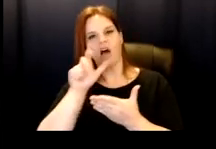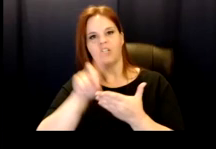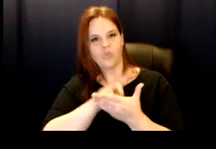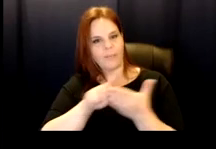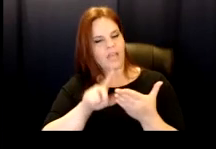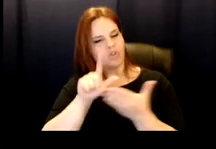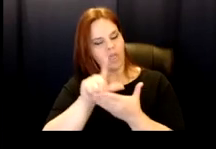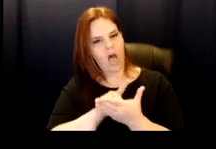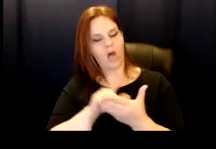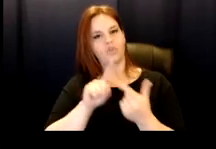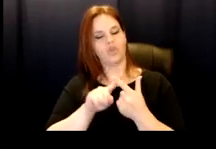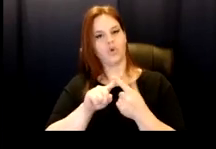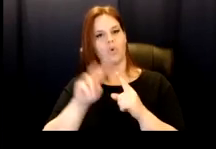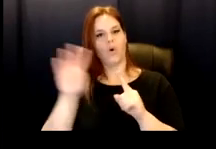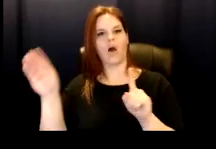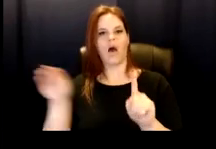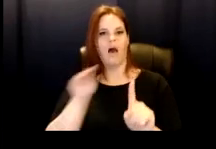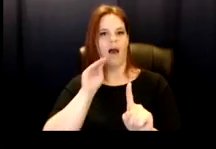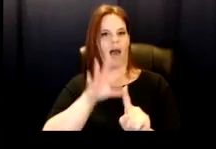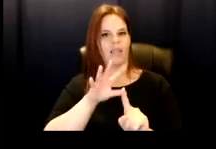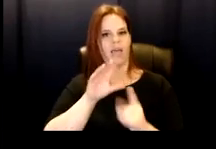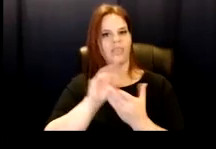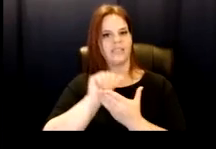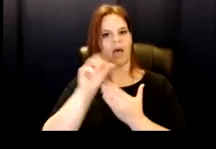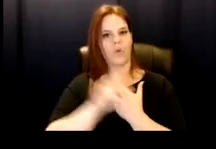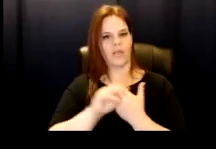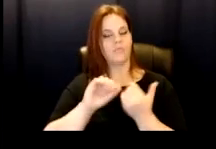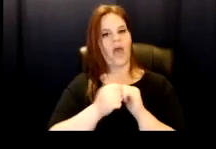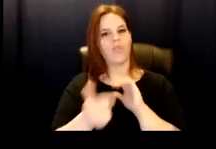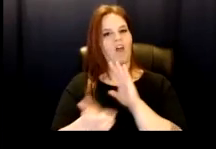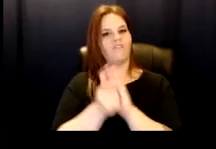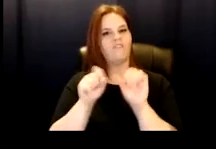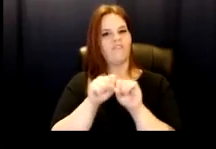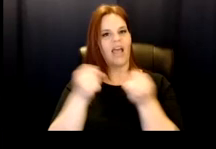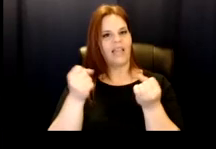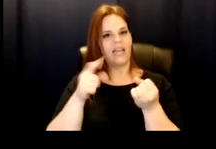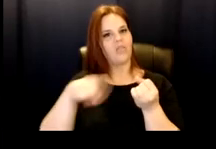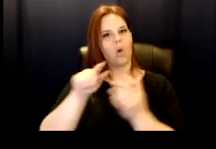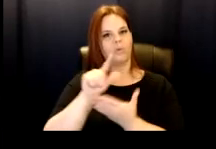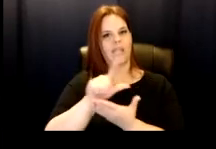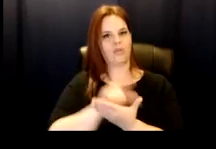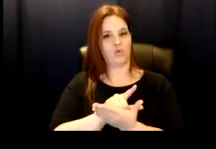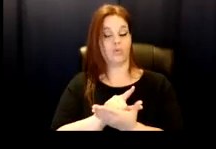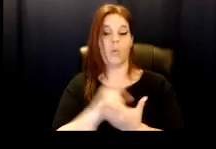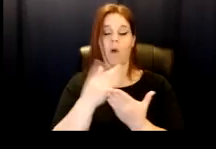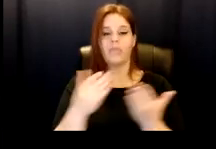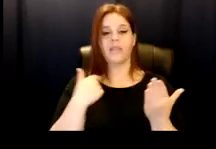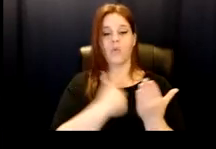already violating the statute. One of the things that we have seen is the proliferation